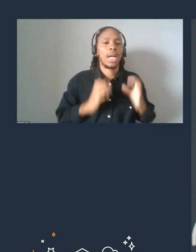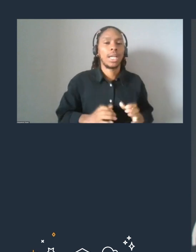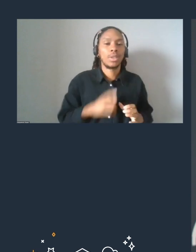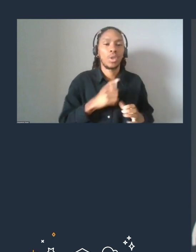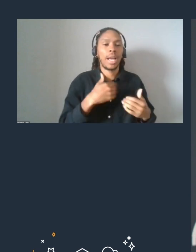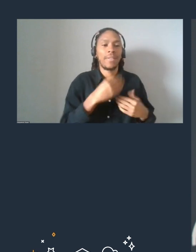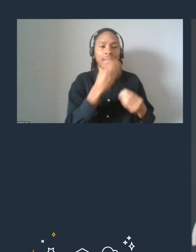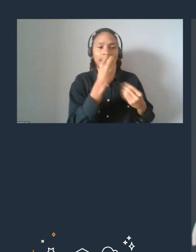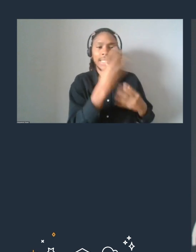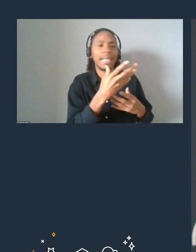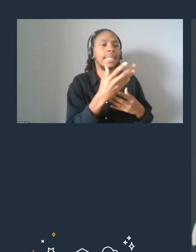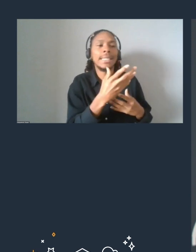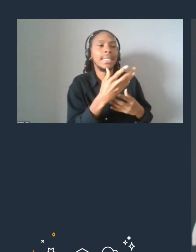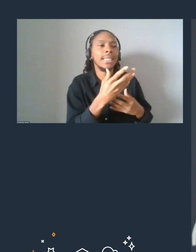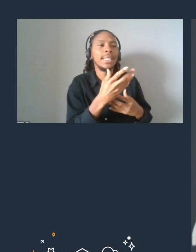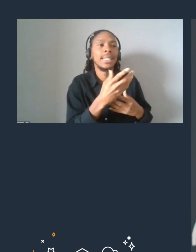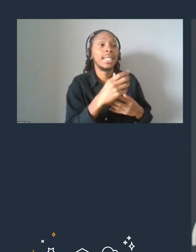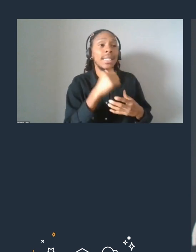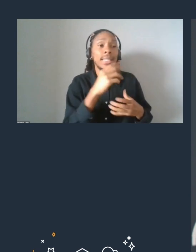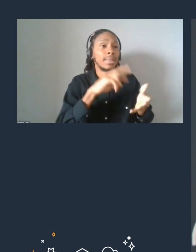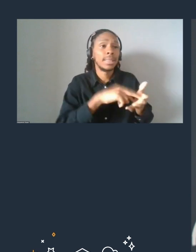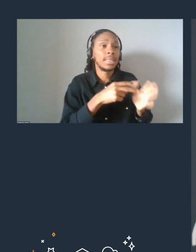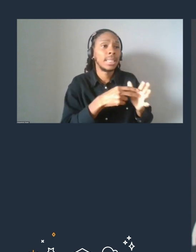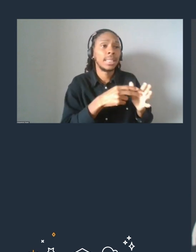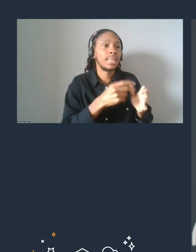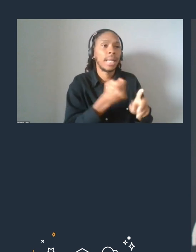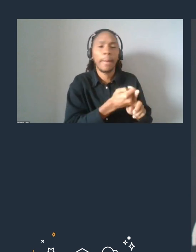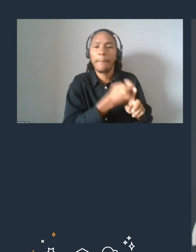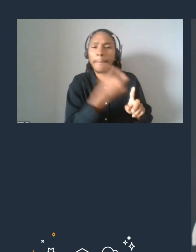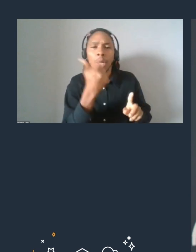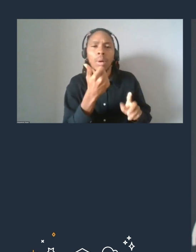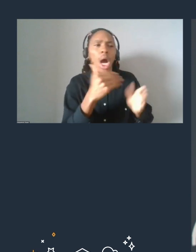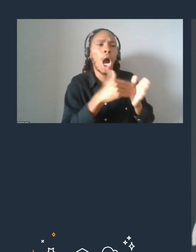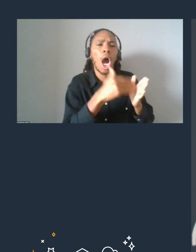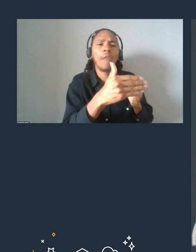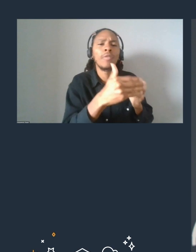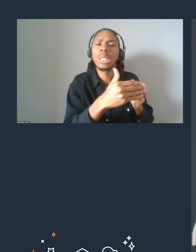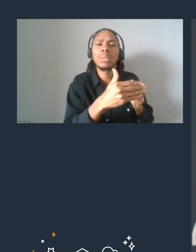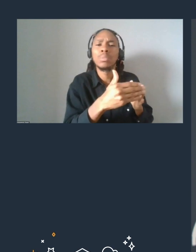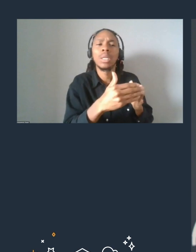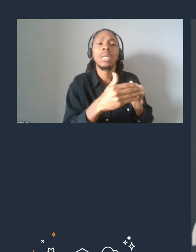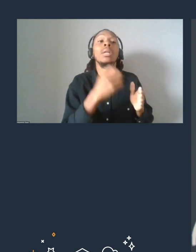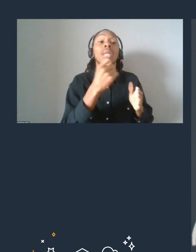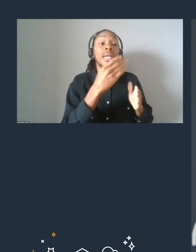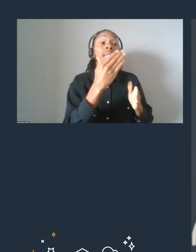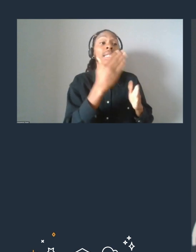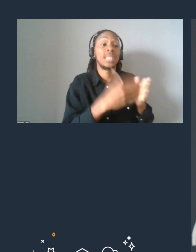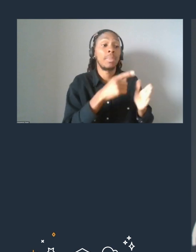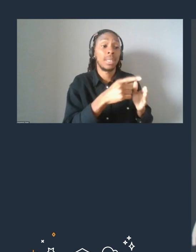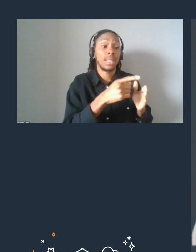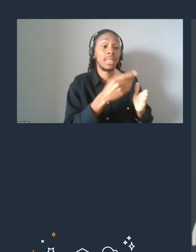don't intend to mutate or delete on a regular basis, but have these data sets on S3 for compliance